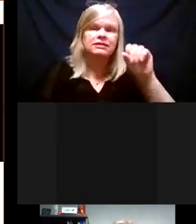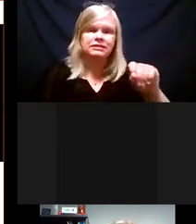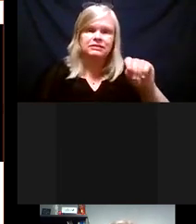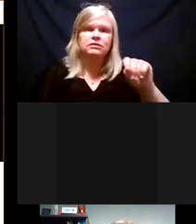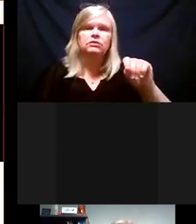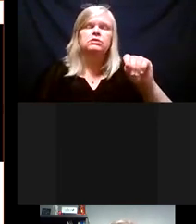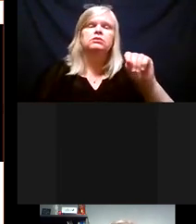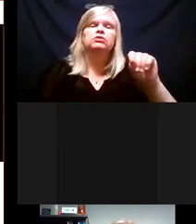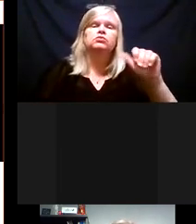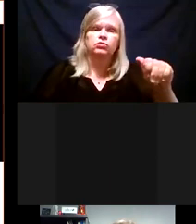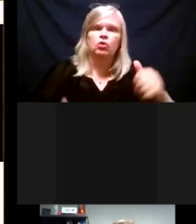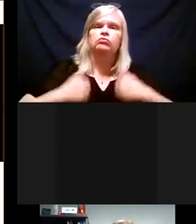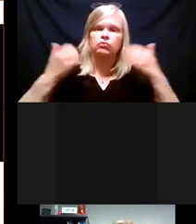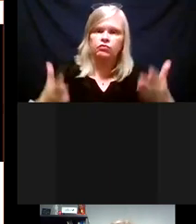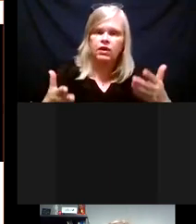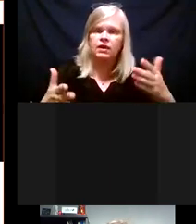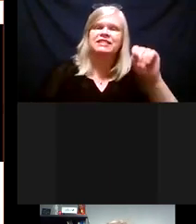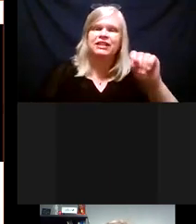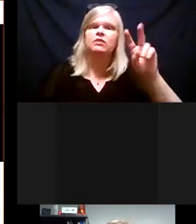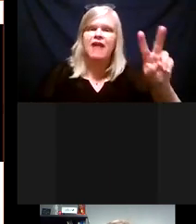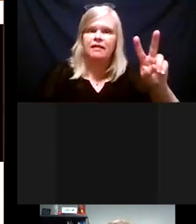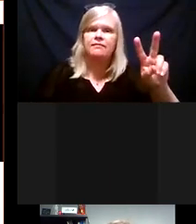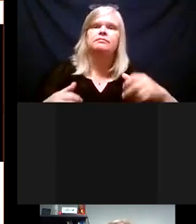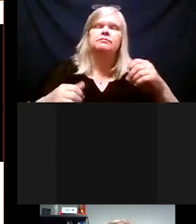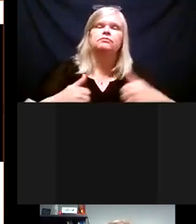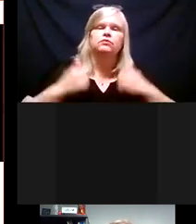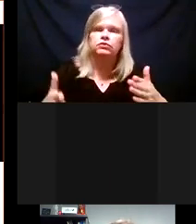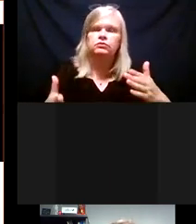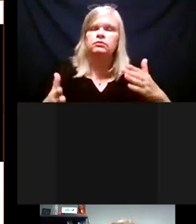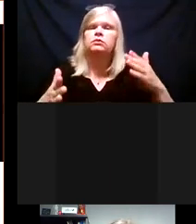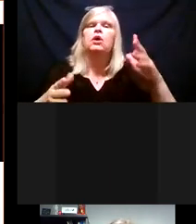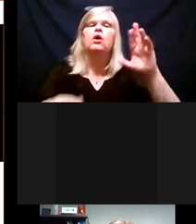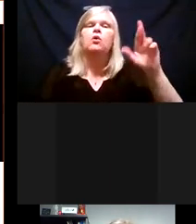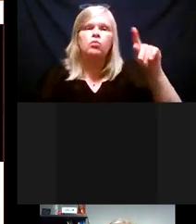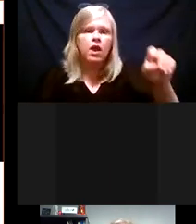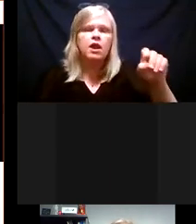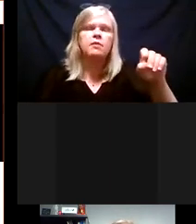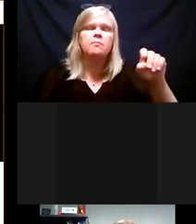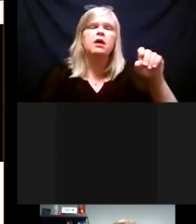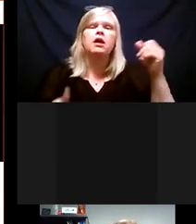VIOLENCE, WHICH INCLUDES RAPE, ASSAULT, ABUSE AND STALKING.